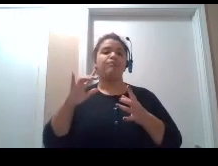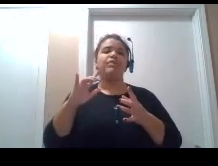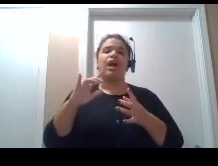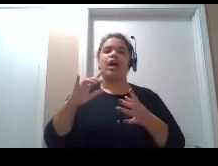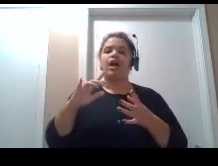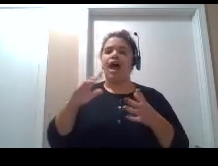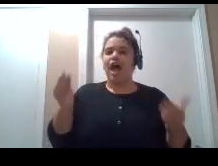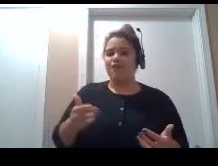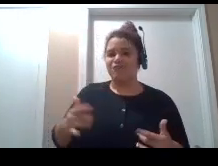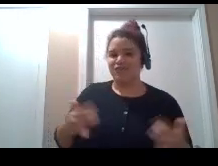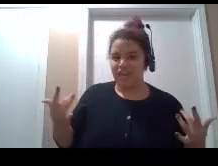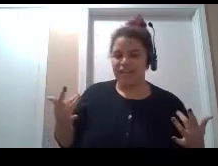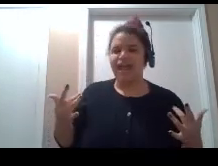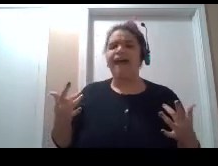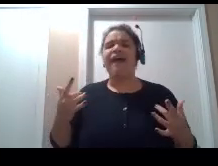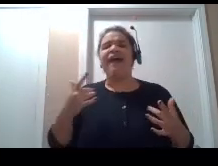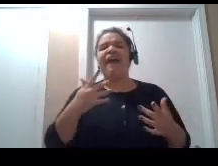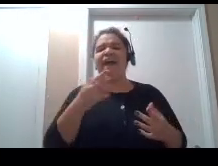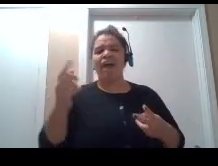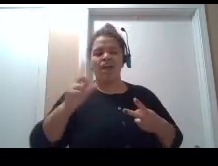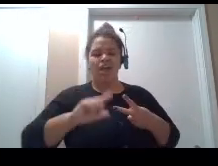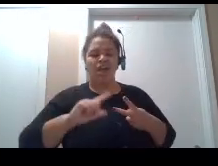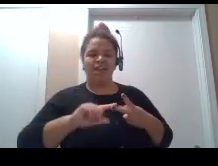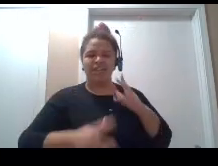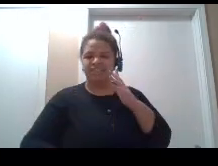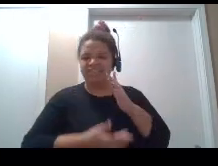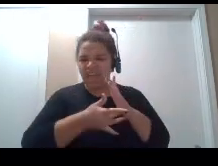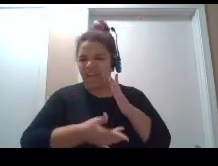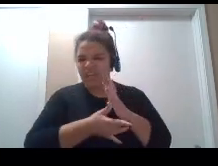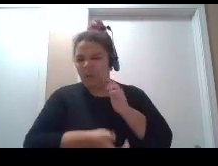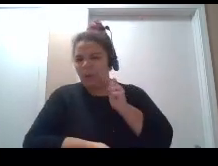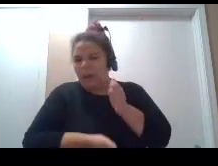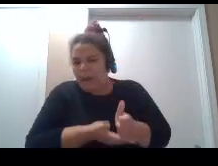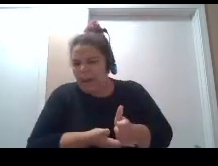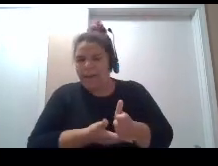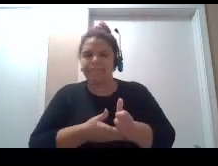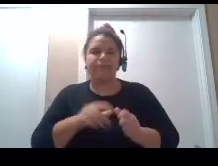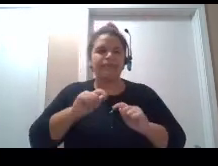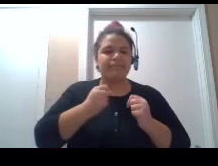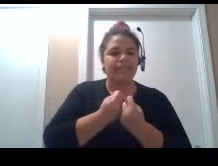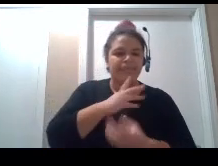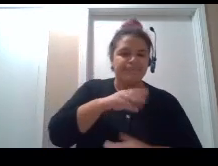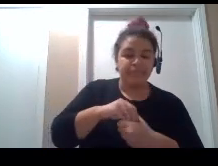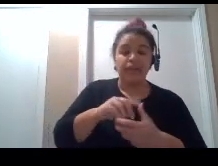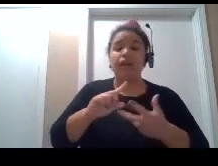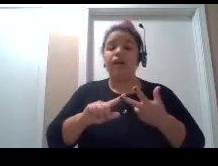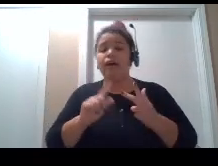provides information on the technical aspects of joining a Teams meeting, the accommodations procedure,